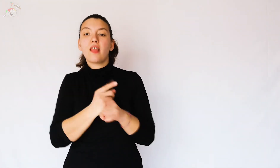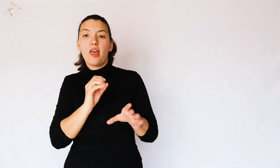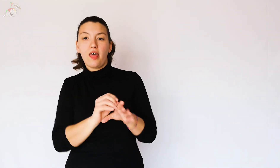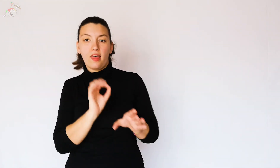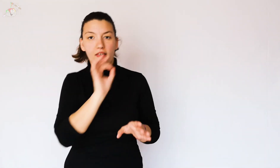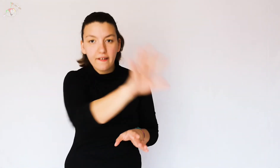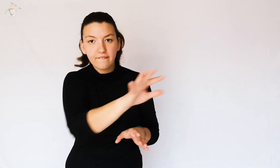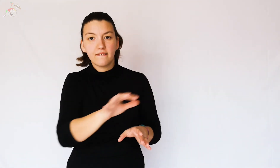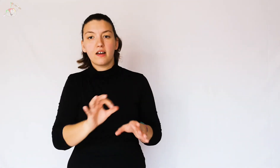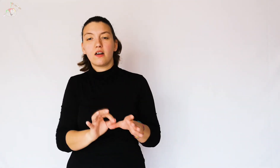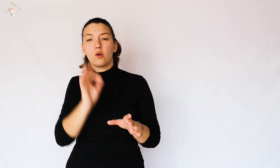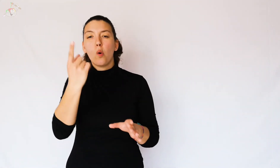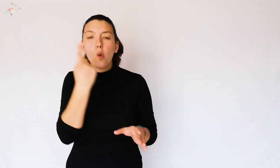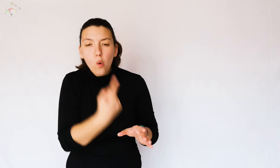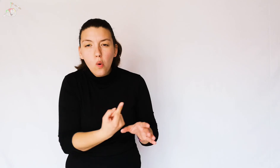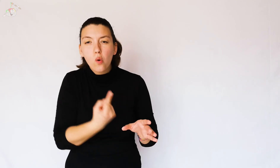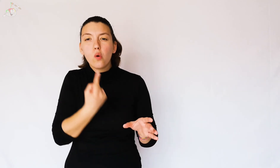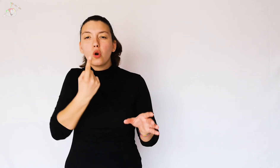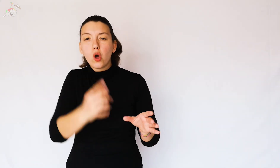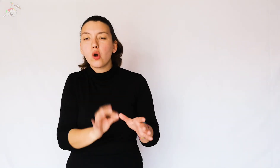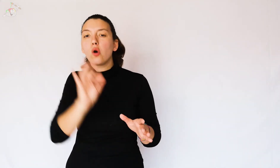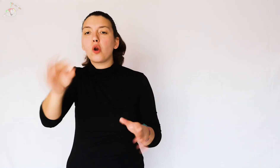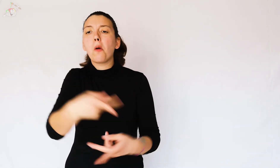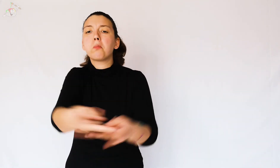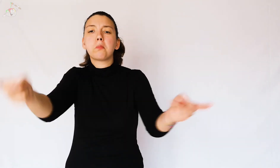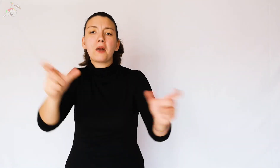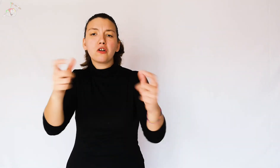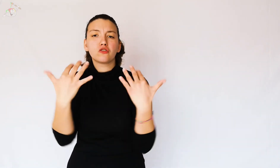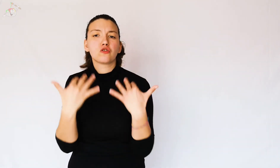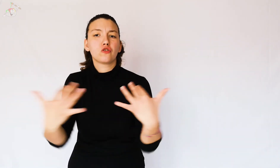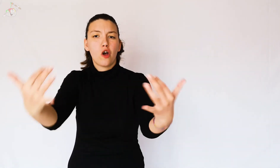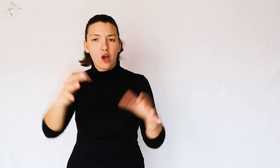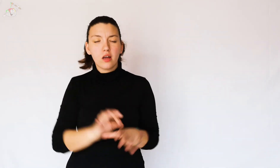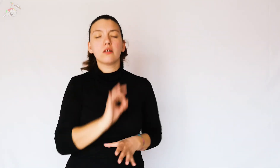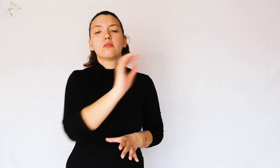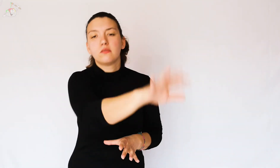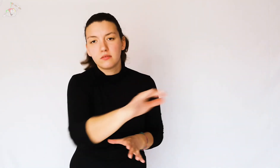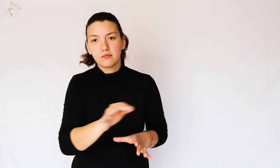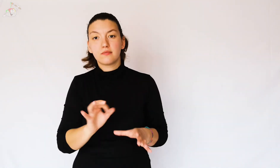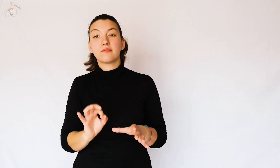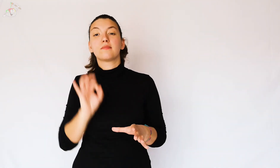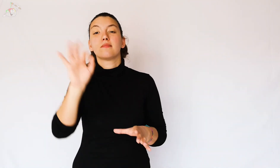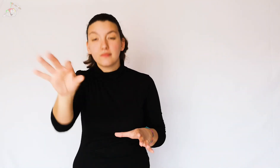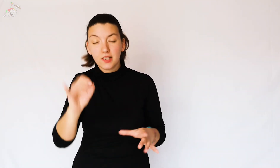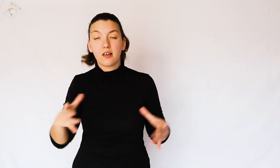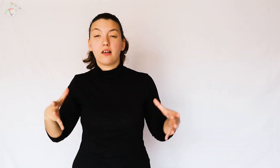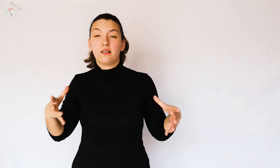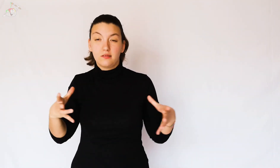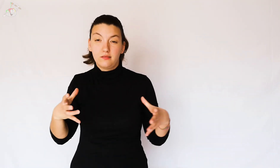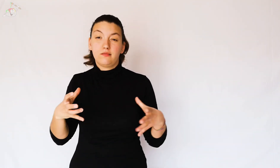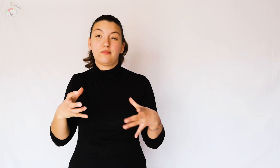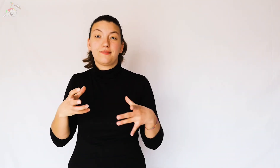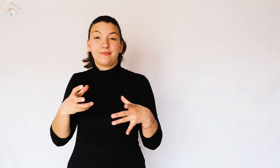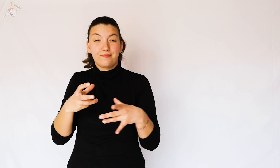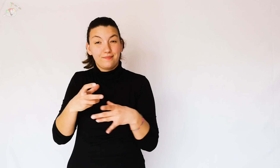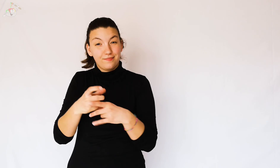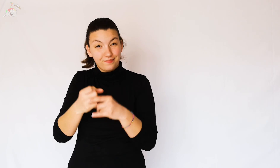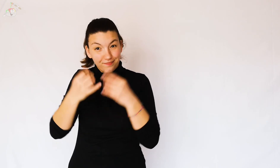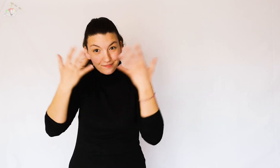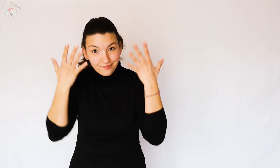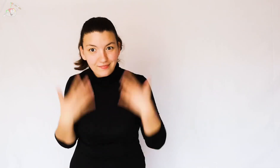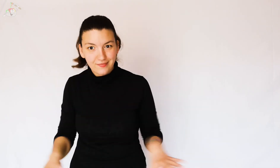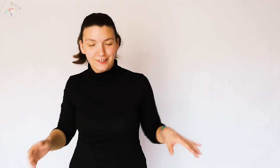must throw them to the crowd one at a time until they are exhausted.